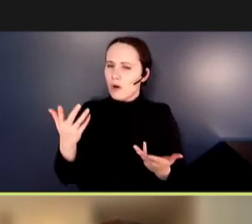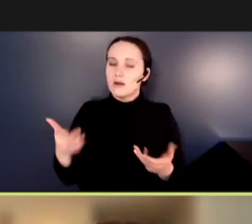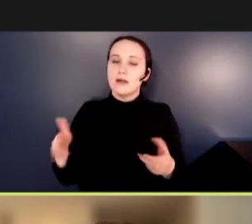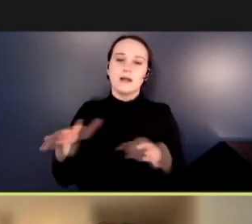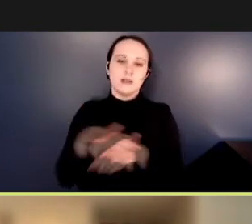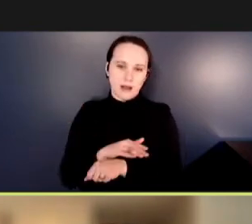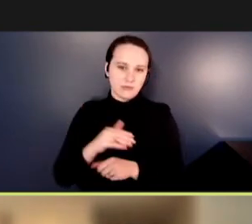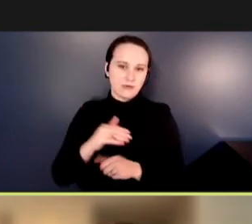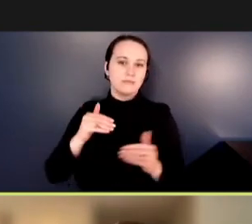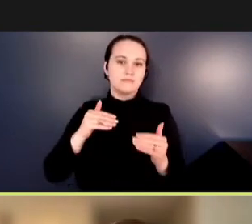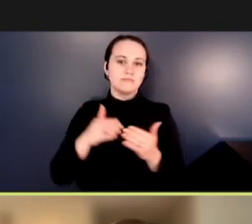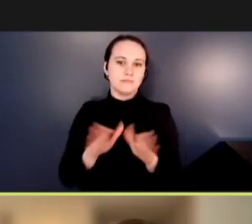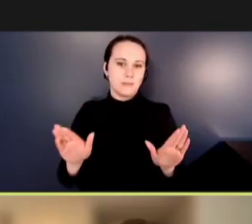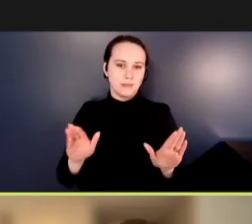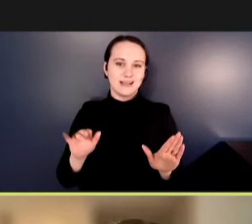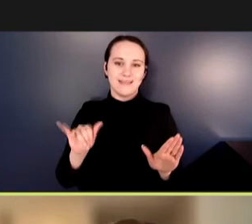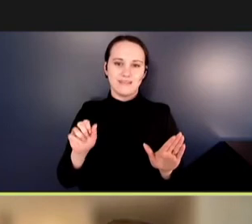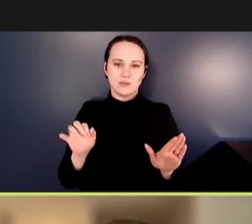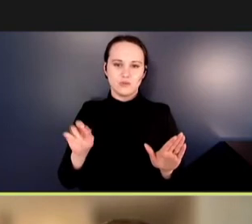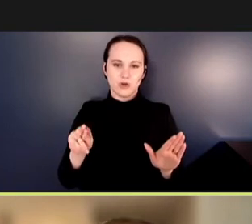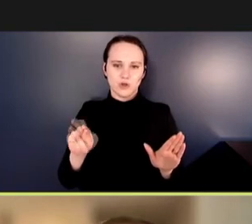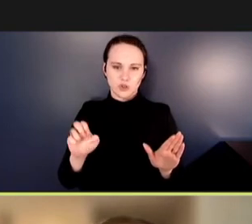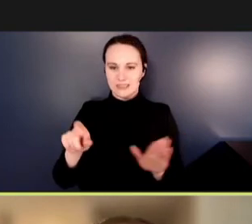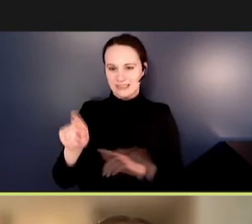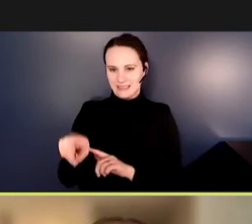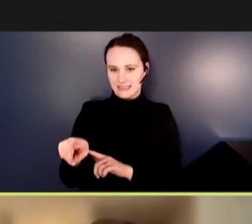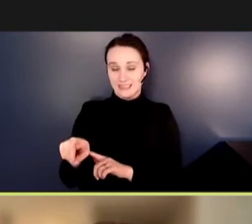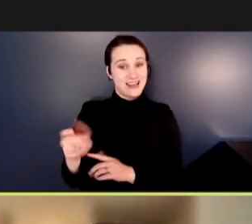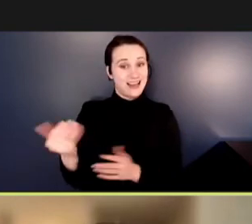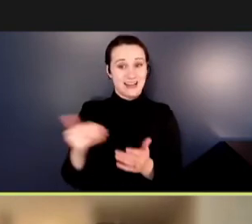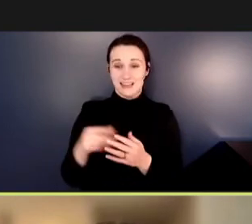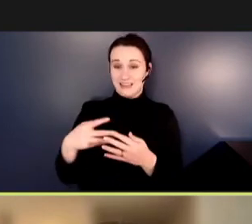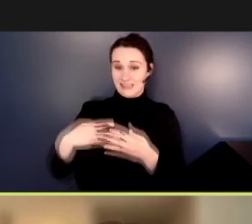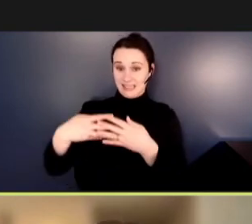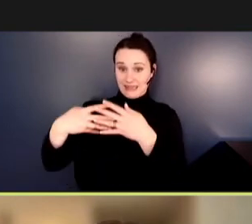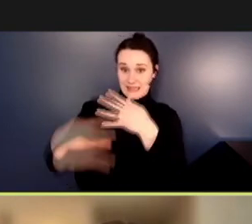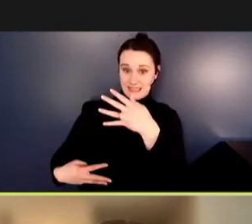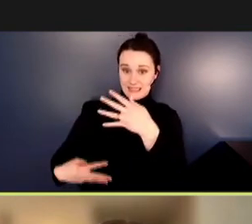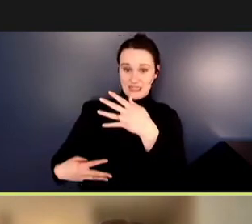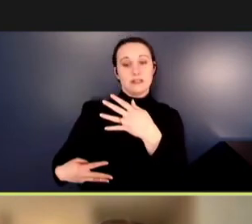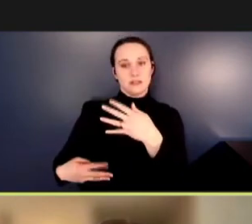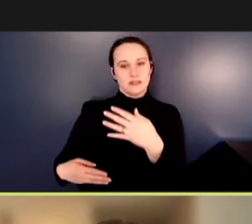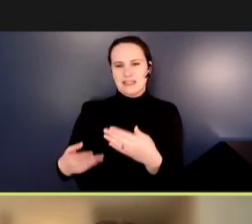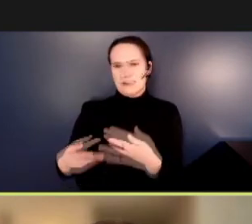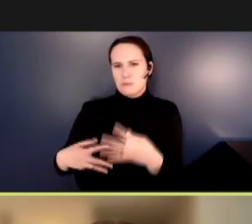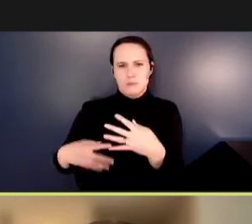which as you see this list, this is only a short list of some of the different funding uses for